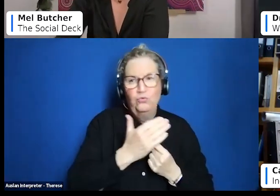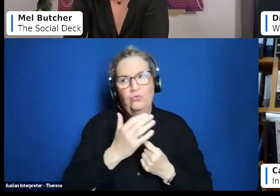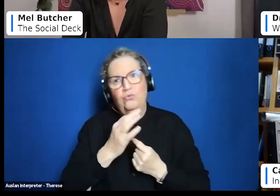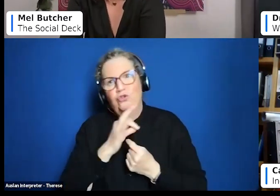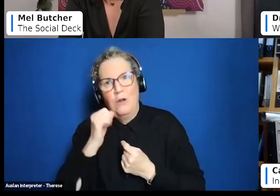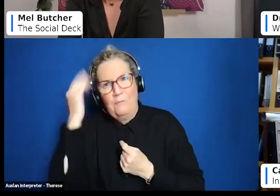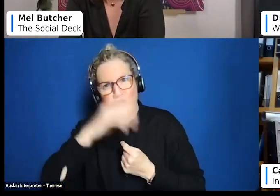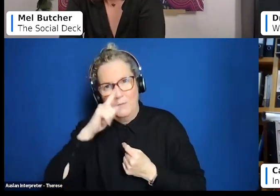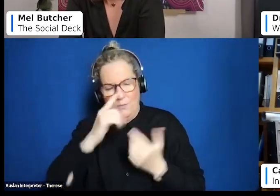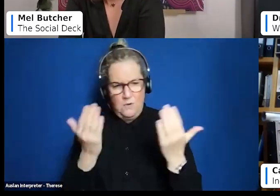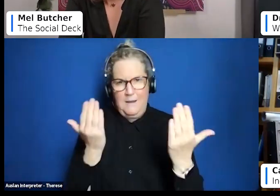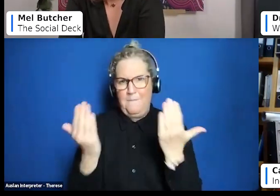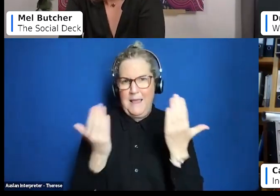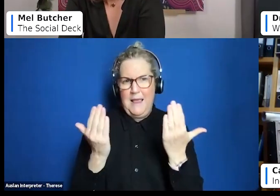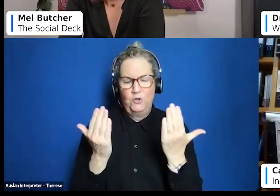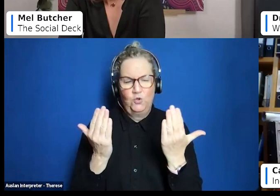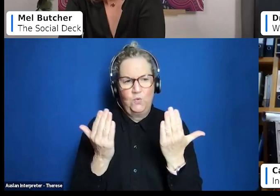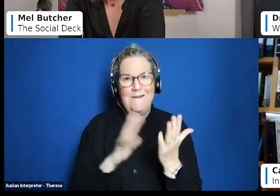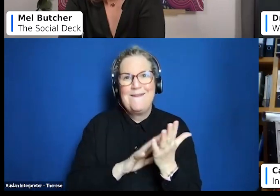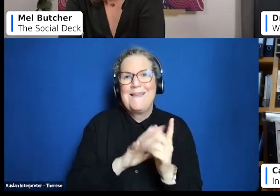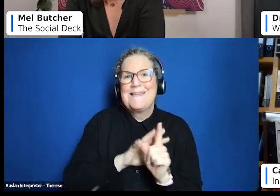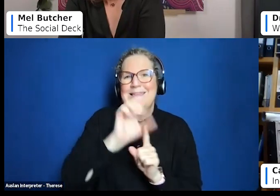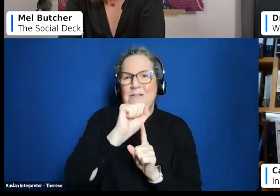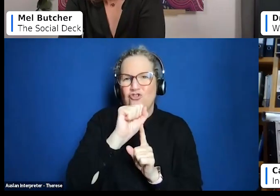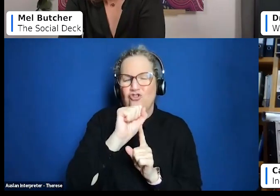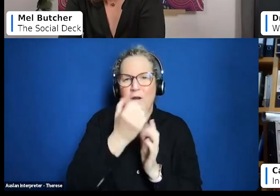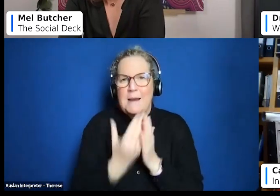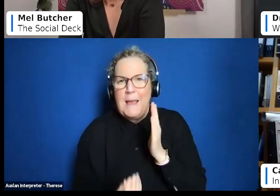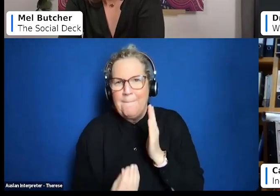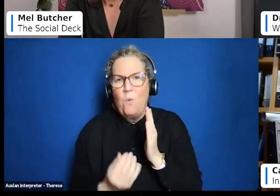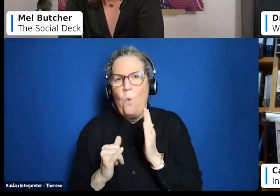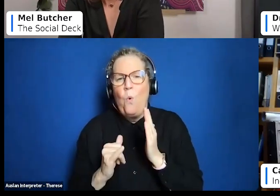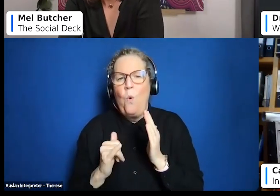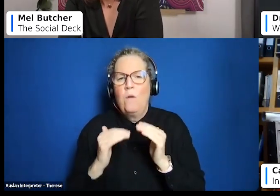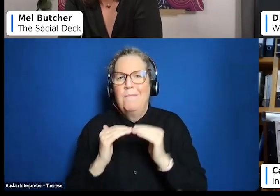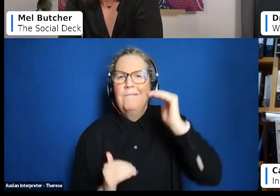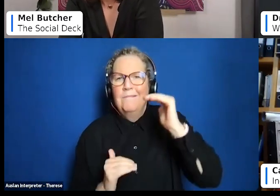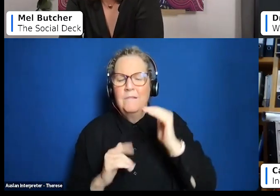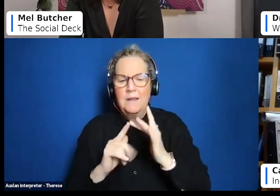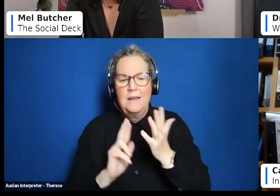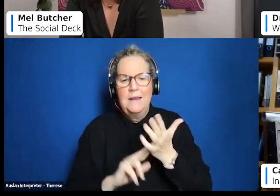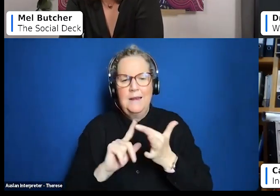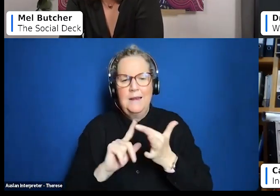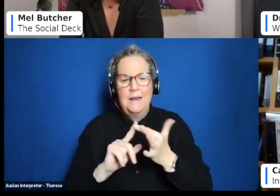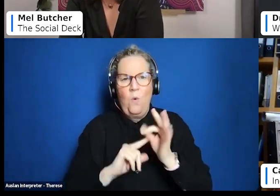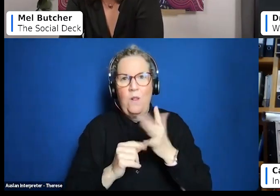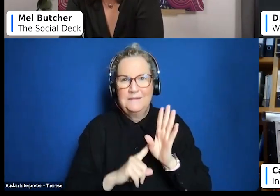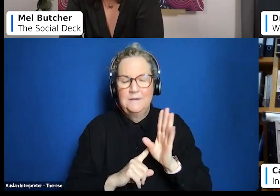to identify where there is inequality, social inequality. And I think as data systems develop, we don't have